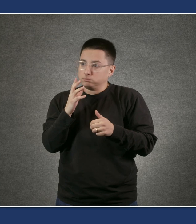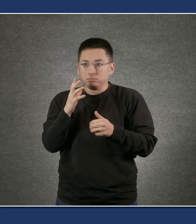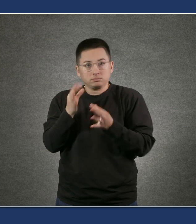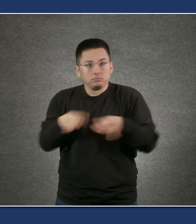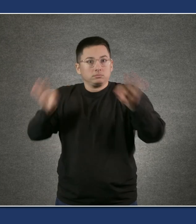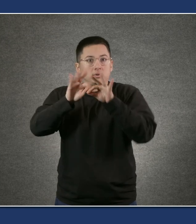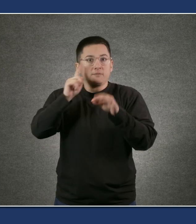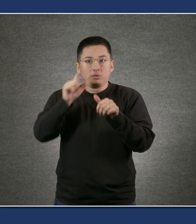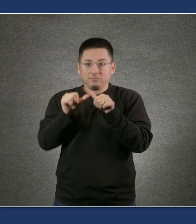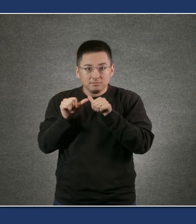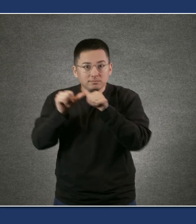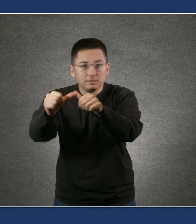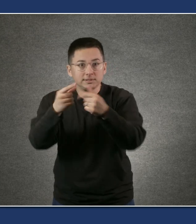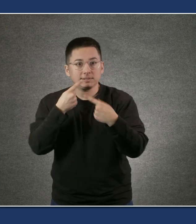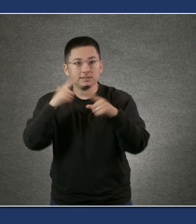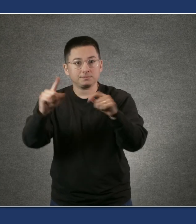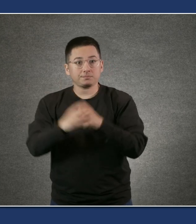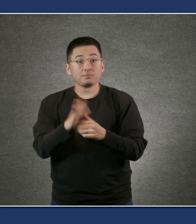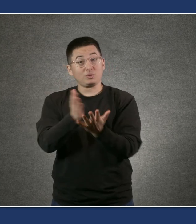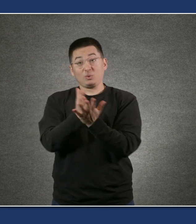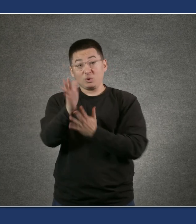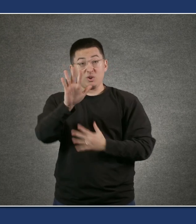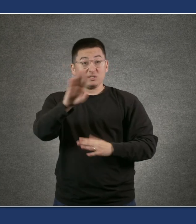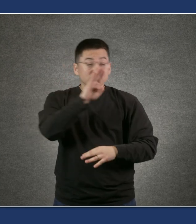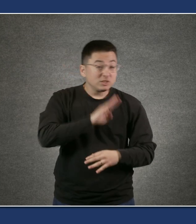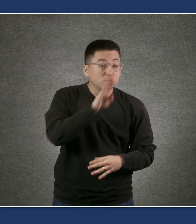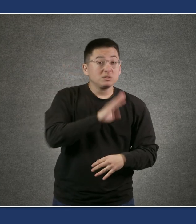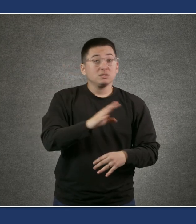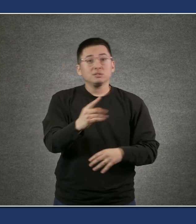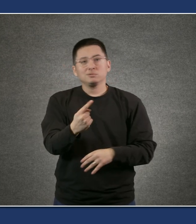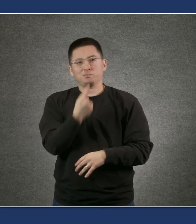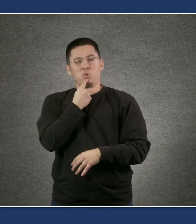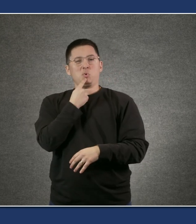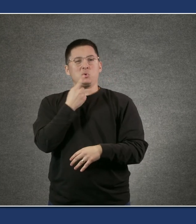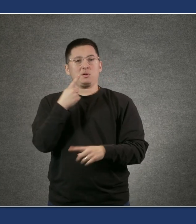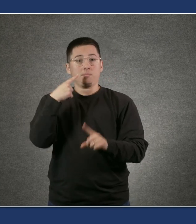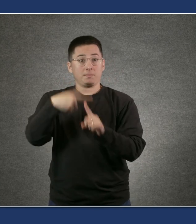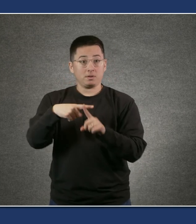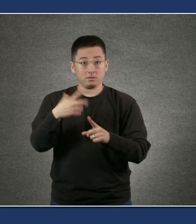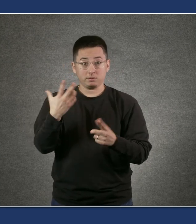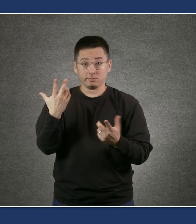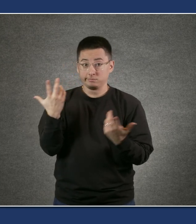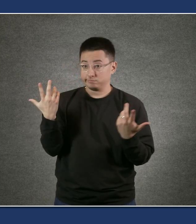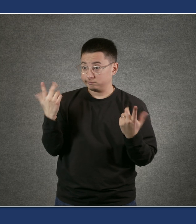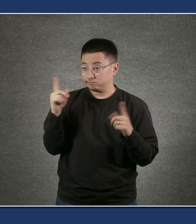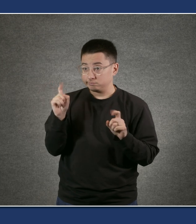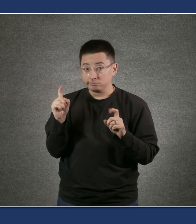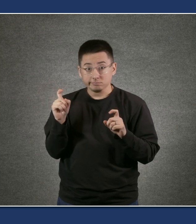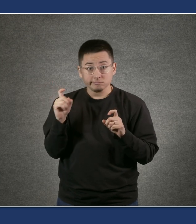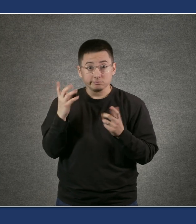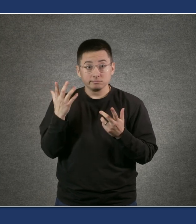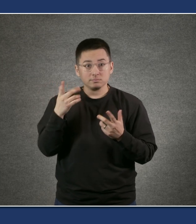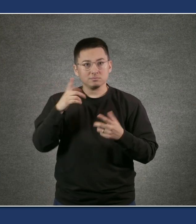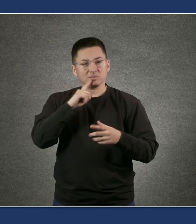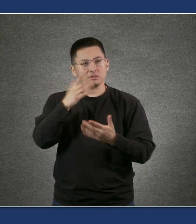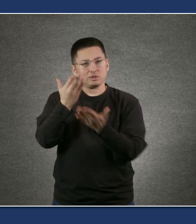disillusionment is justified and understandable, complaining that things aren't the way they should be doesn't get us anywhere.